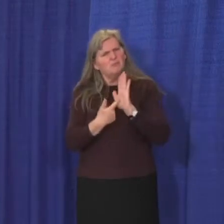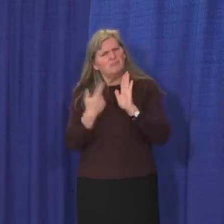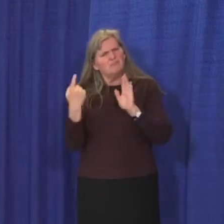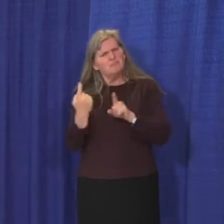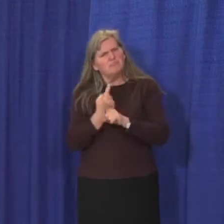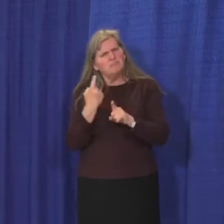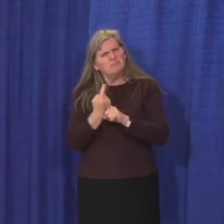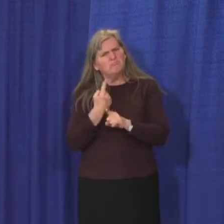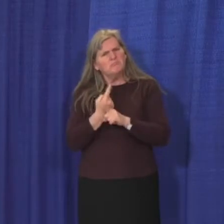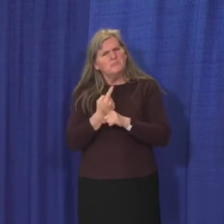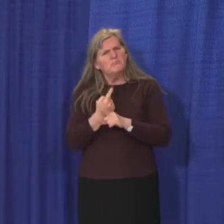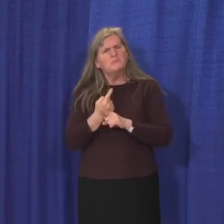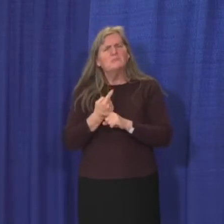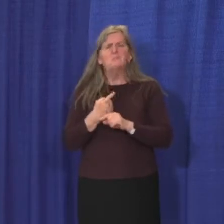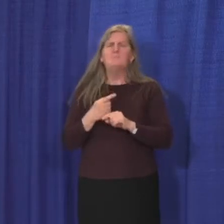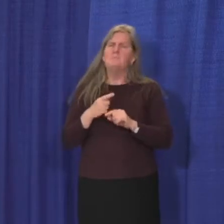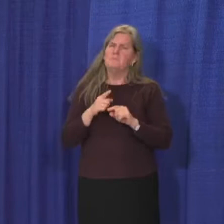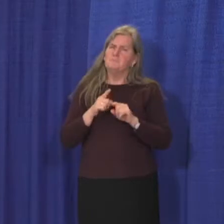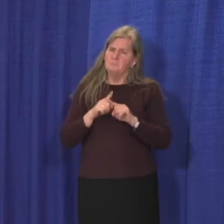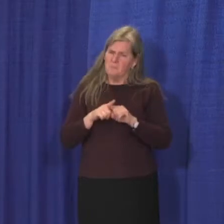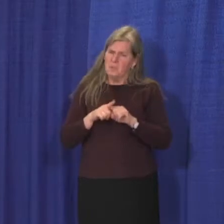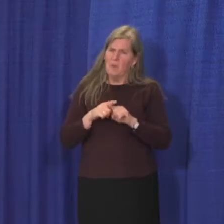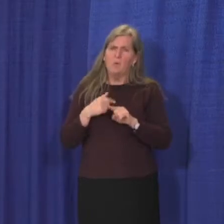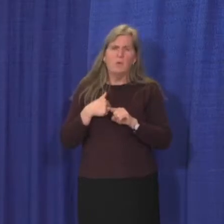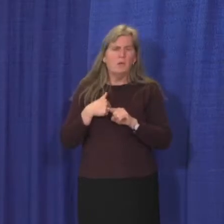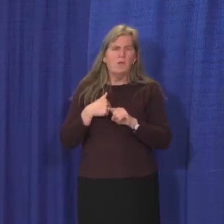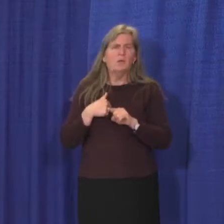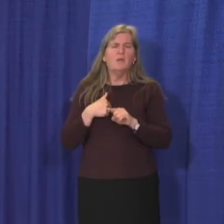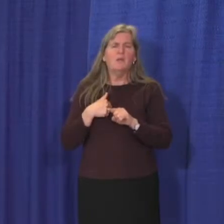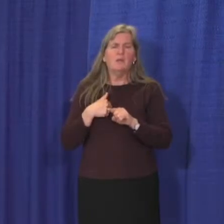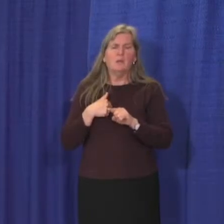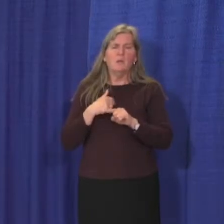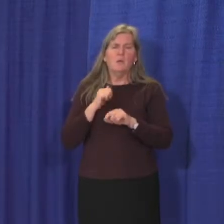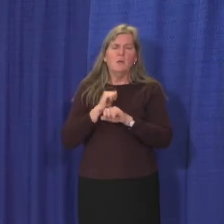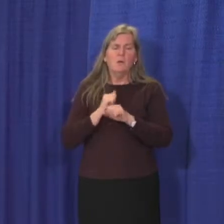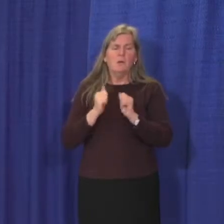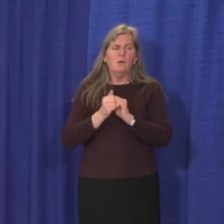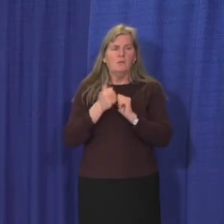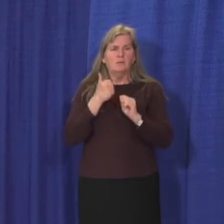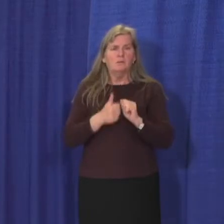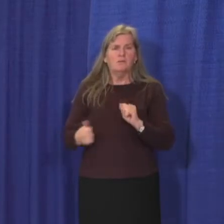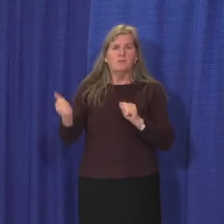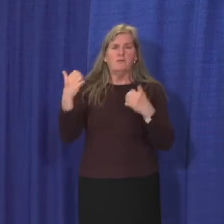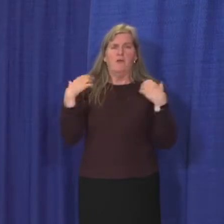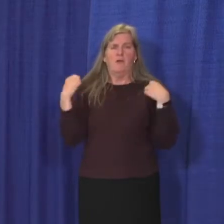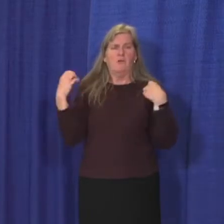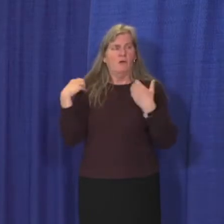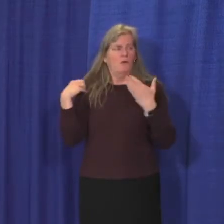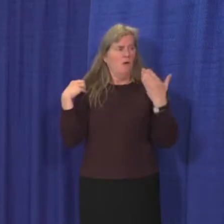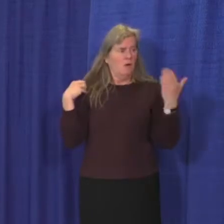hallmark but also making sure we work in lockstep with the